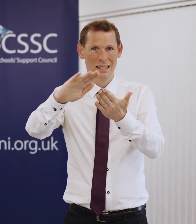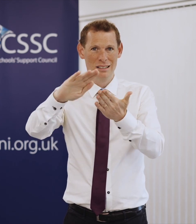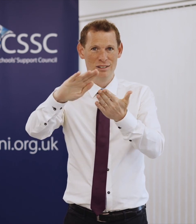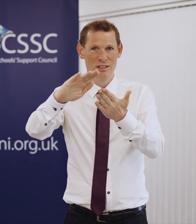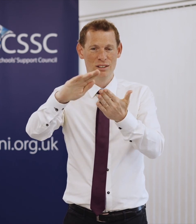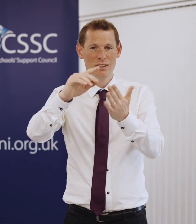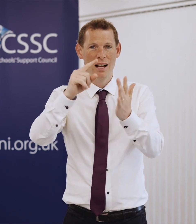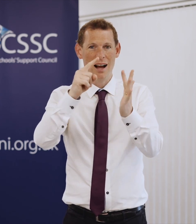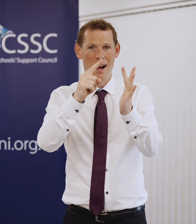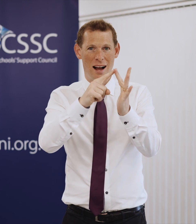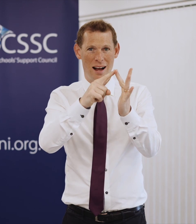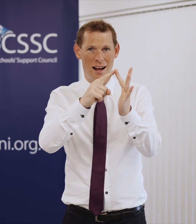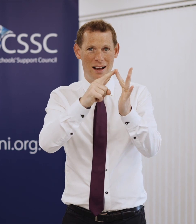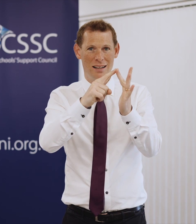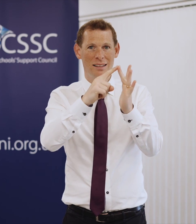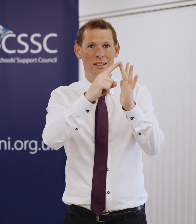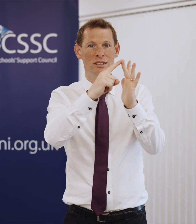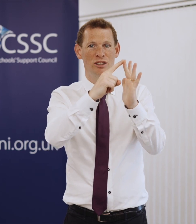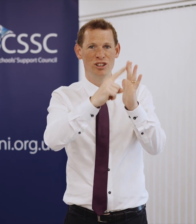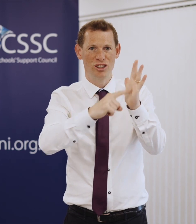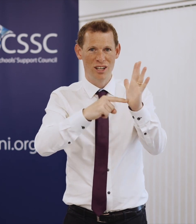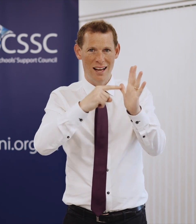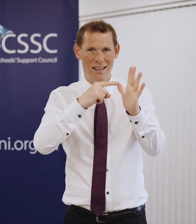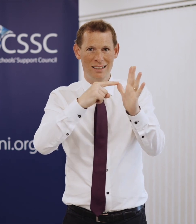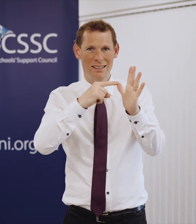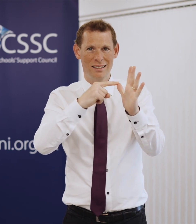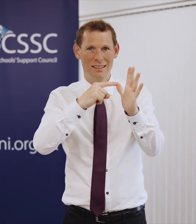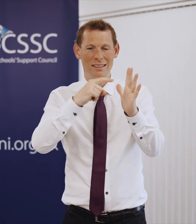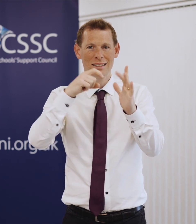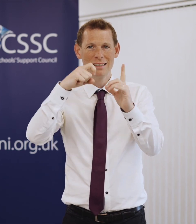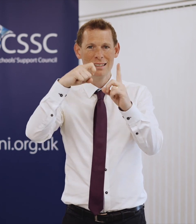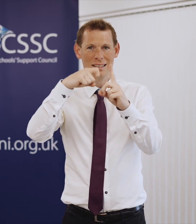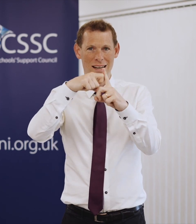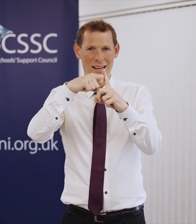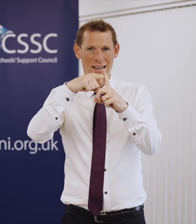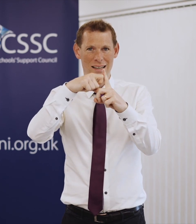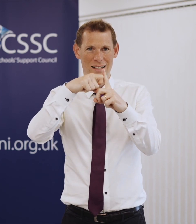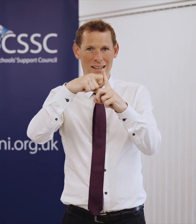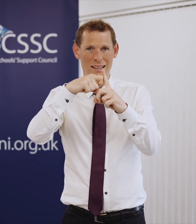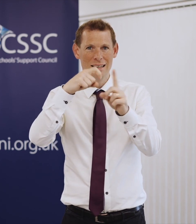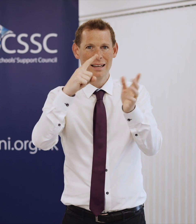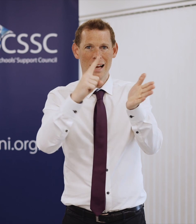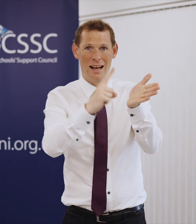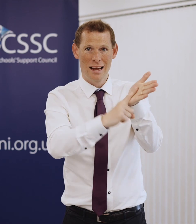H I J K